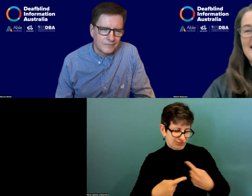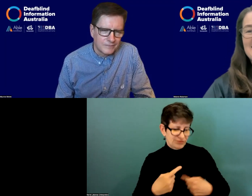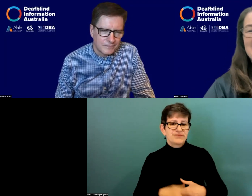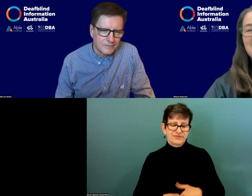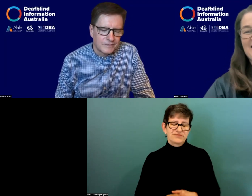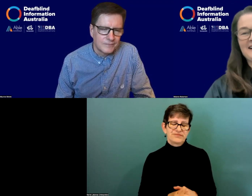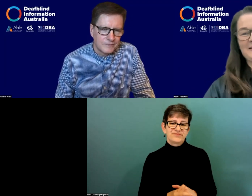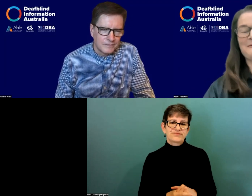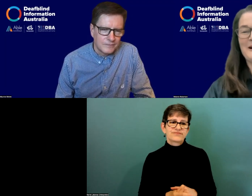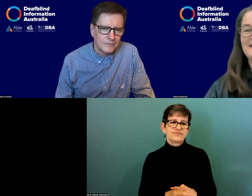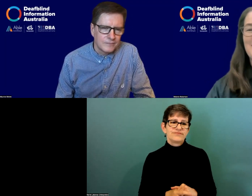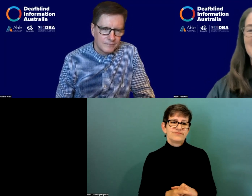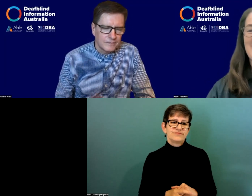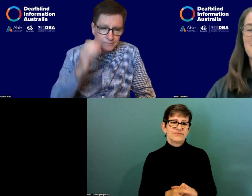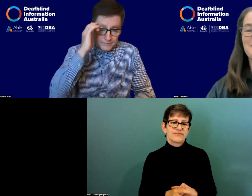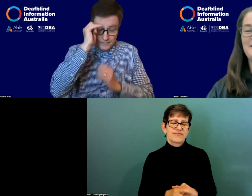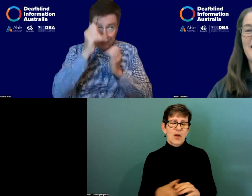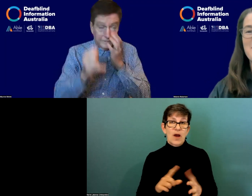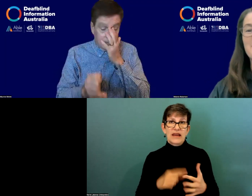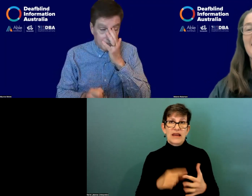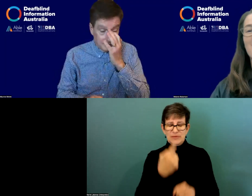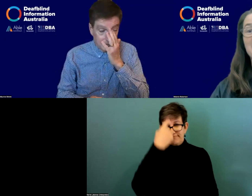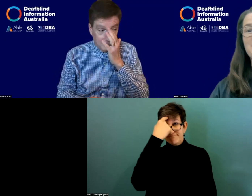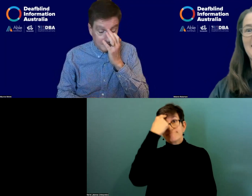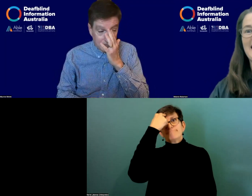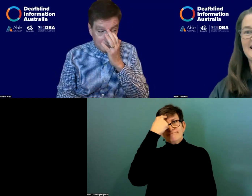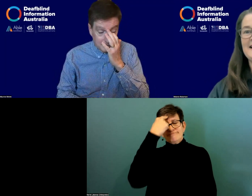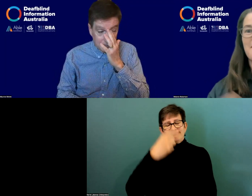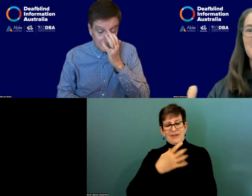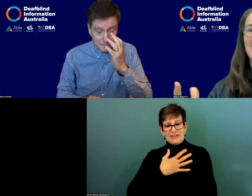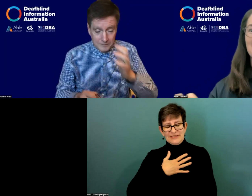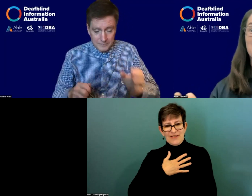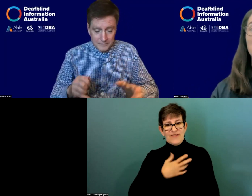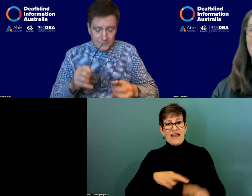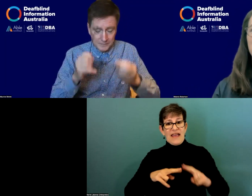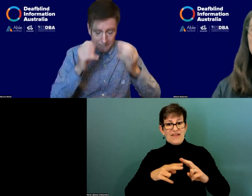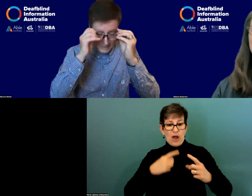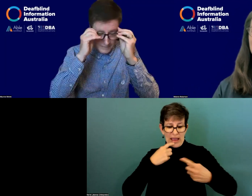So that's sort of one example that I remember if I had communicated, yep let's do it again